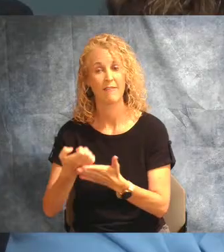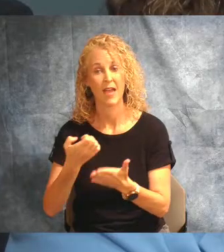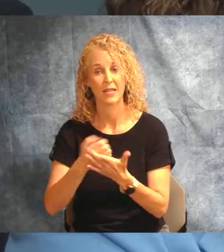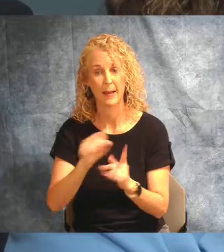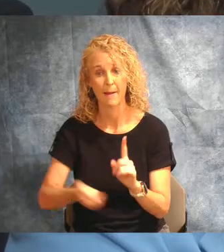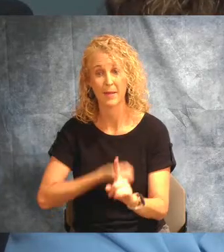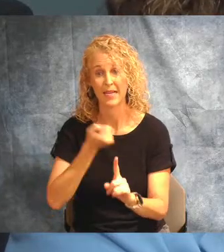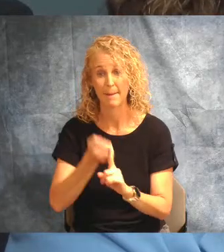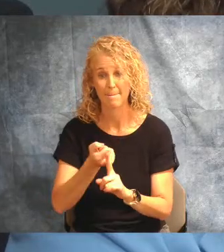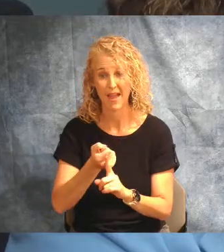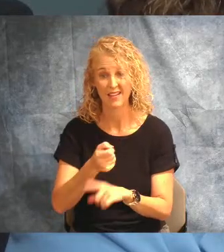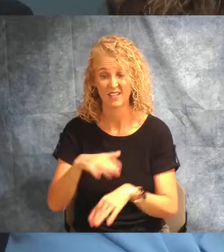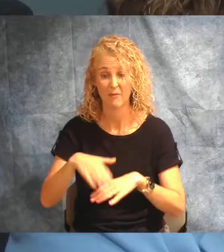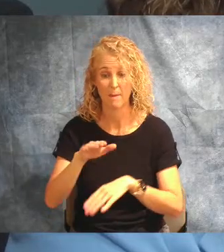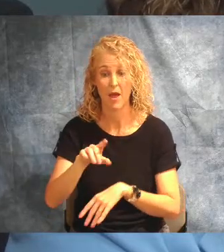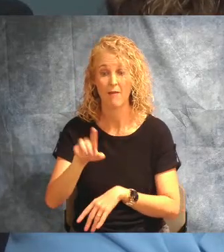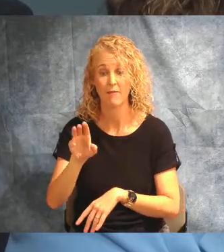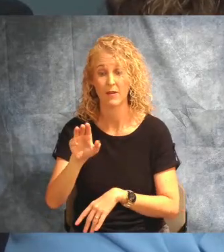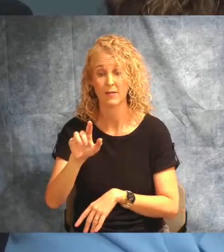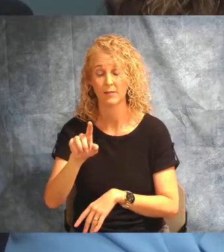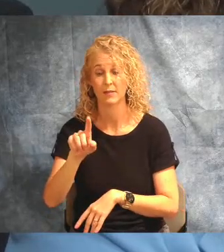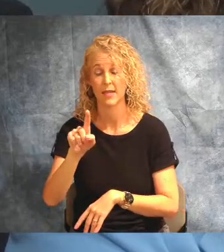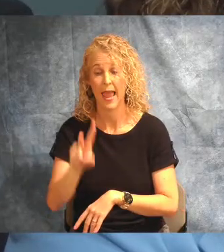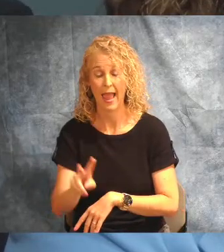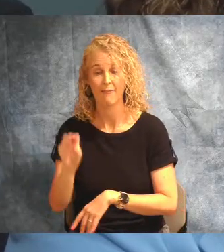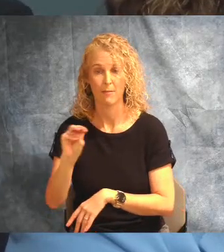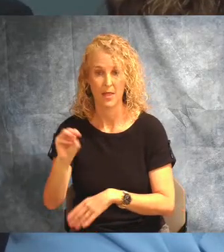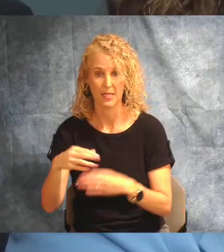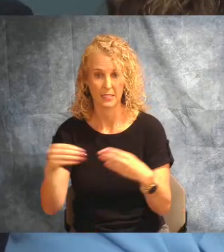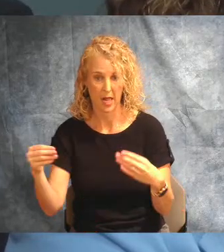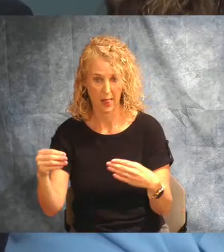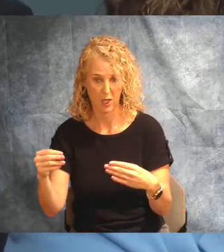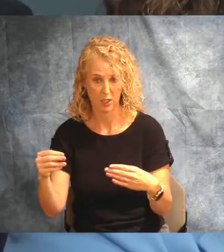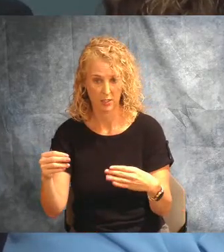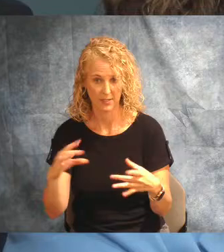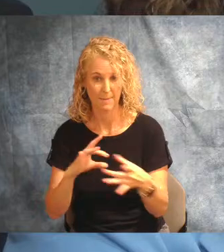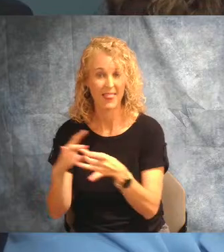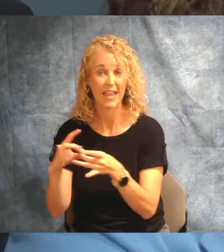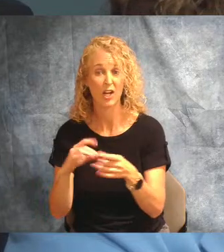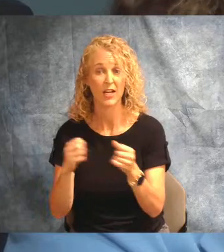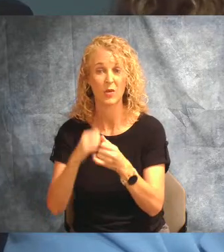over half a million. However, they are connected to the international shriners which we're trying